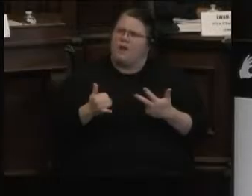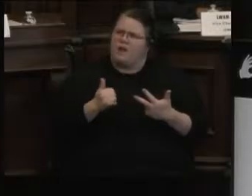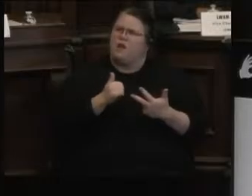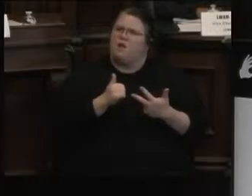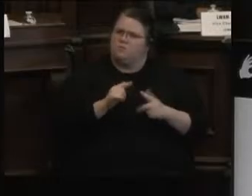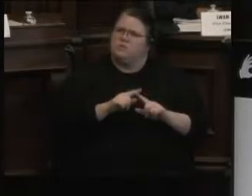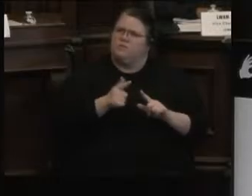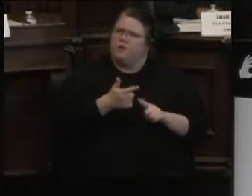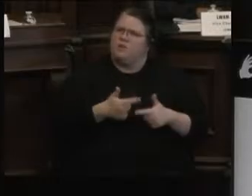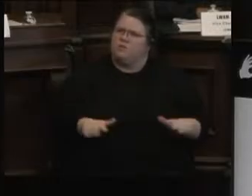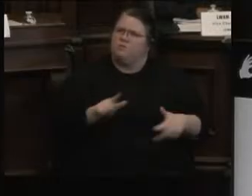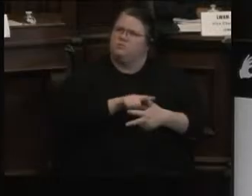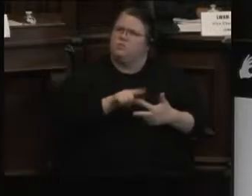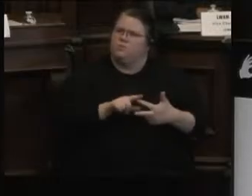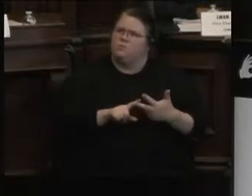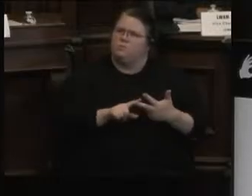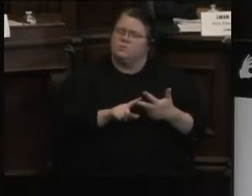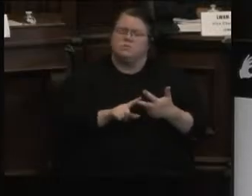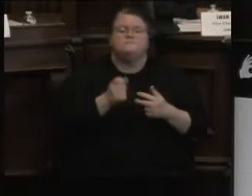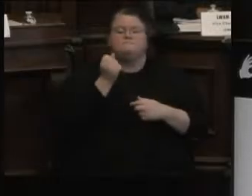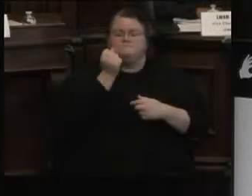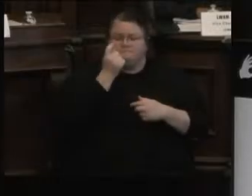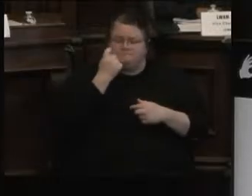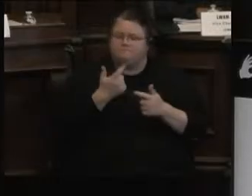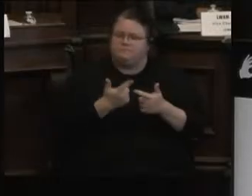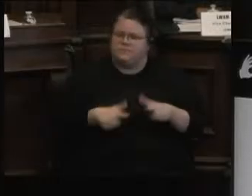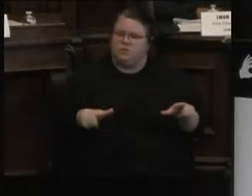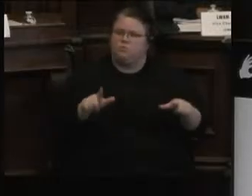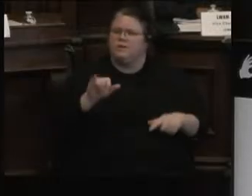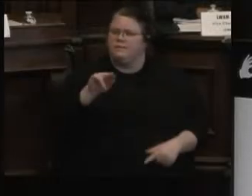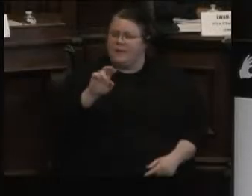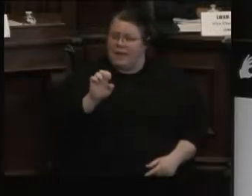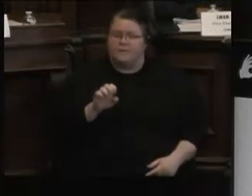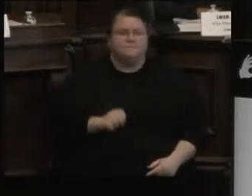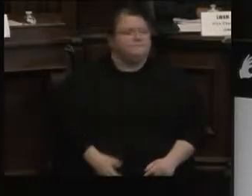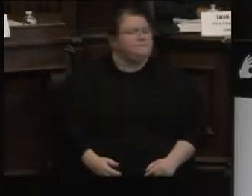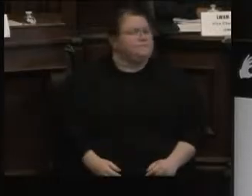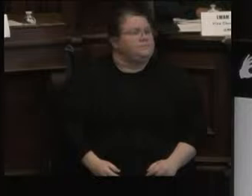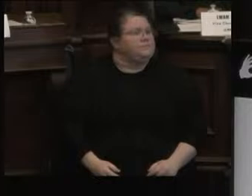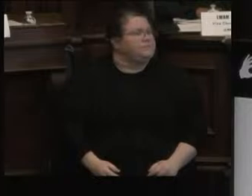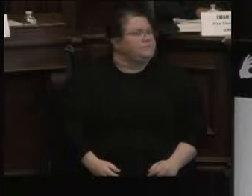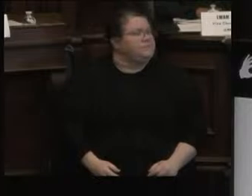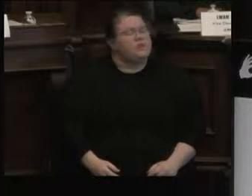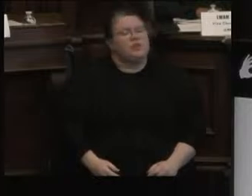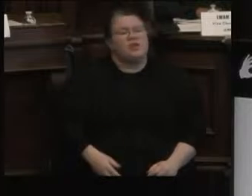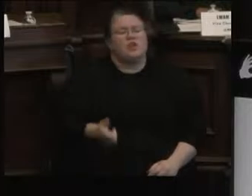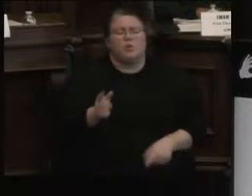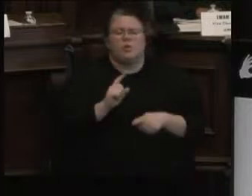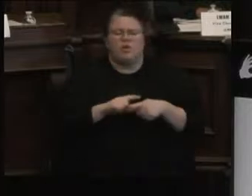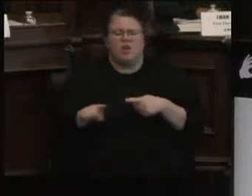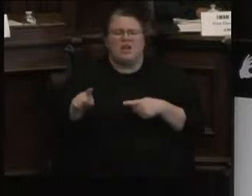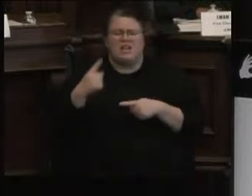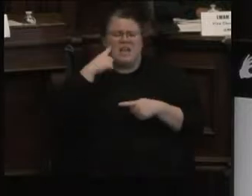Korean. And that might be it at